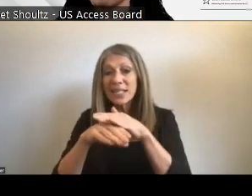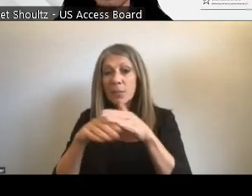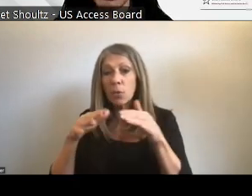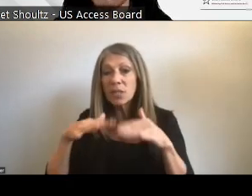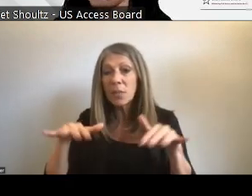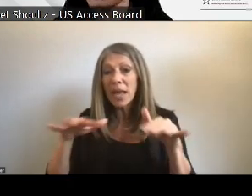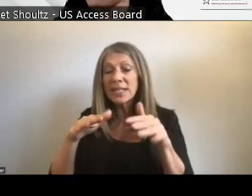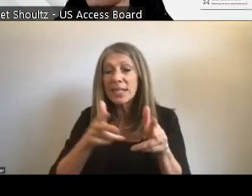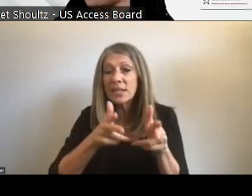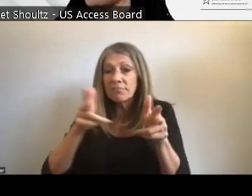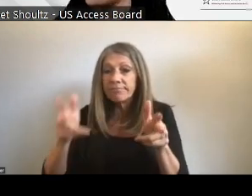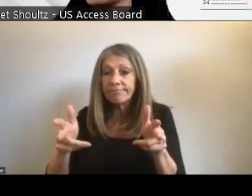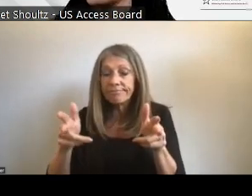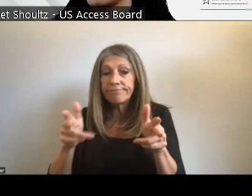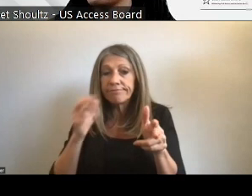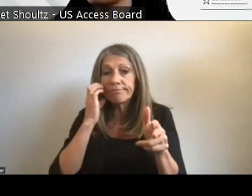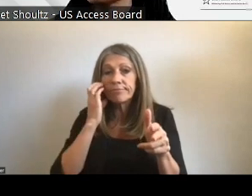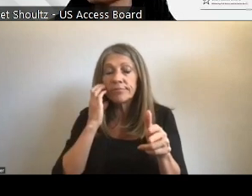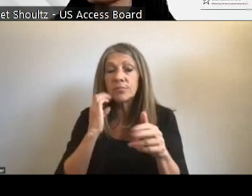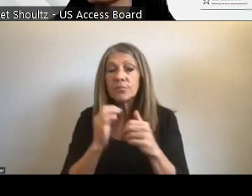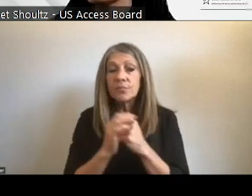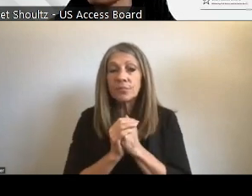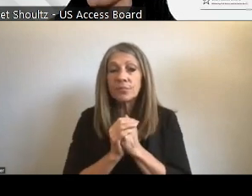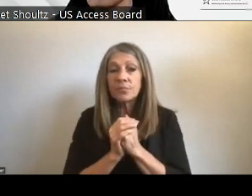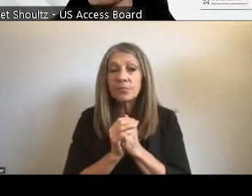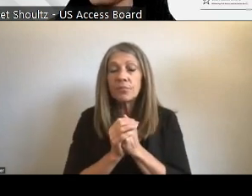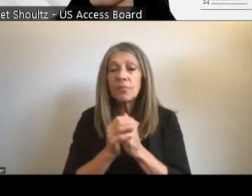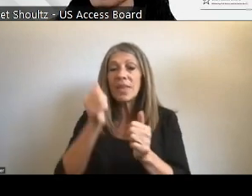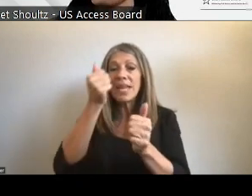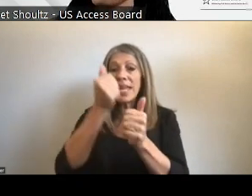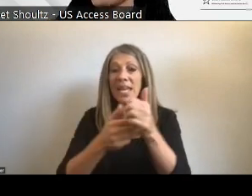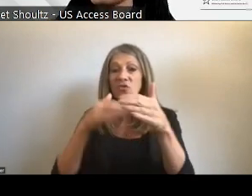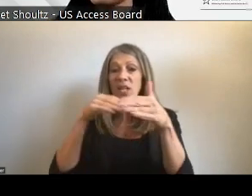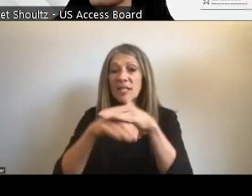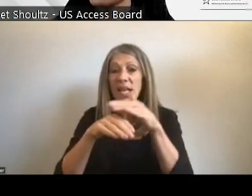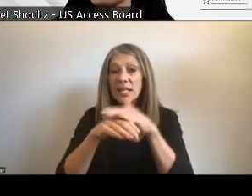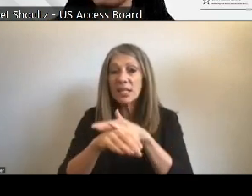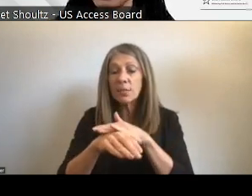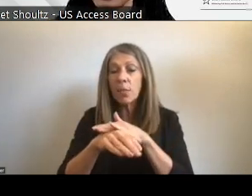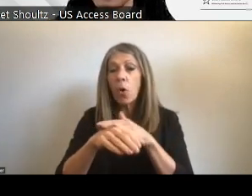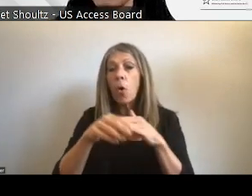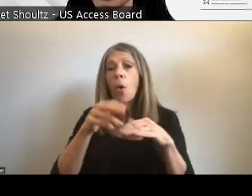that are adjacent to each other, each accessible parallel on-the street parking